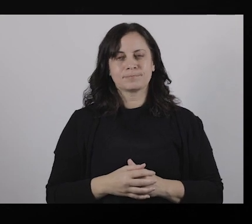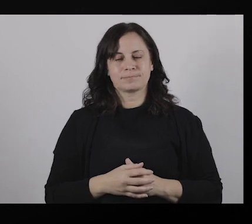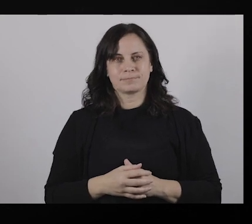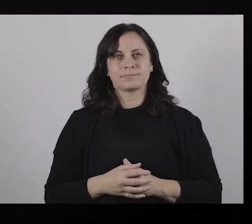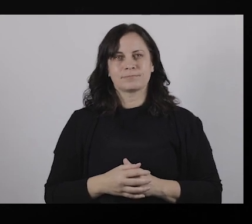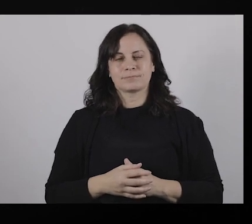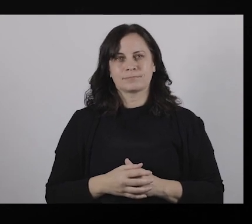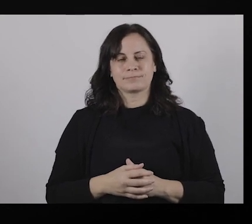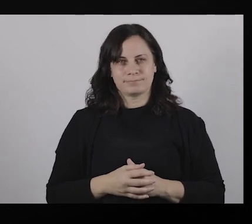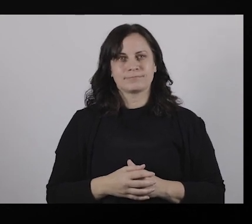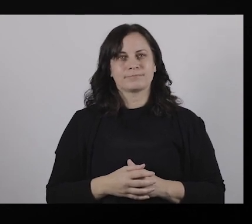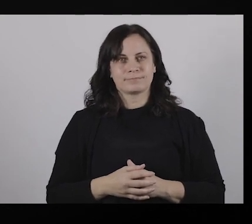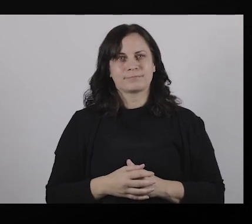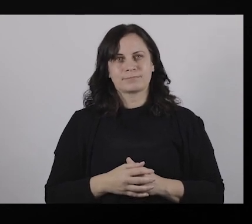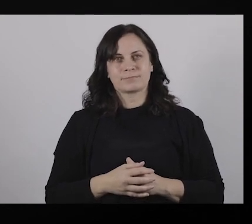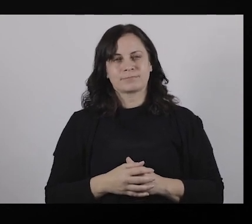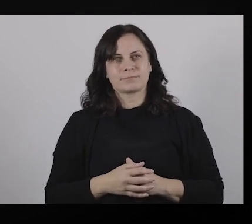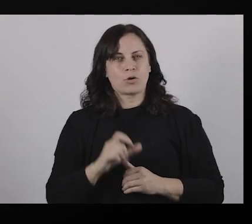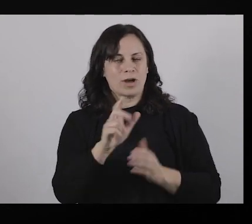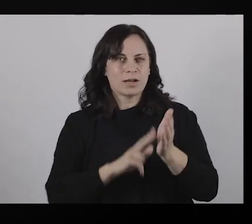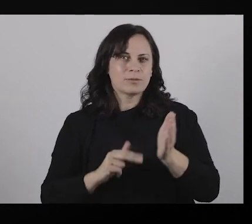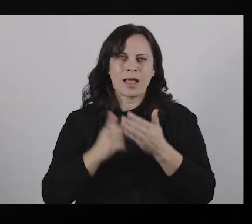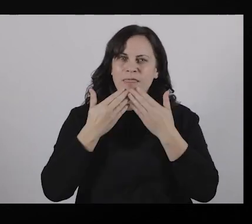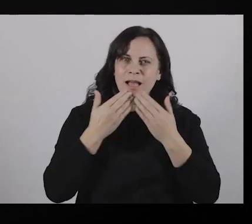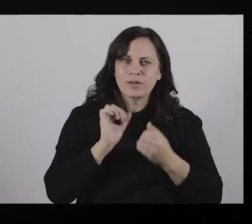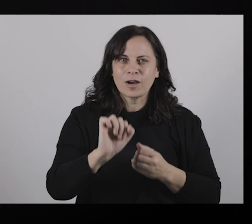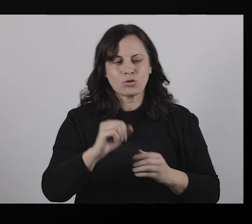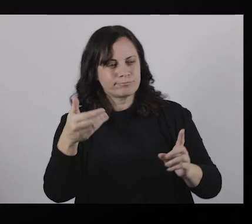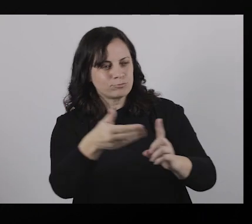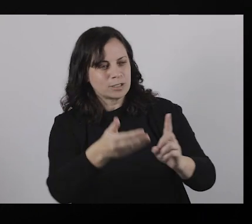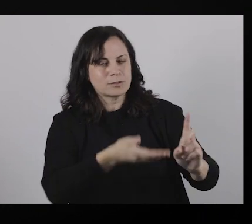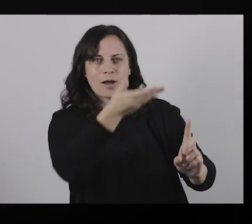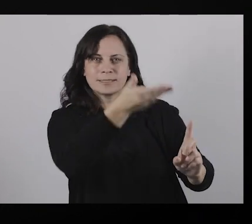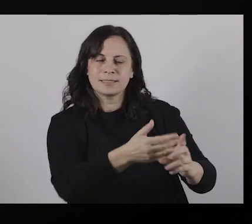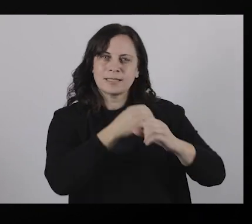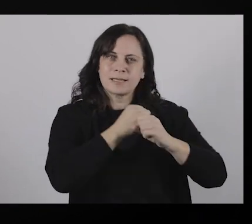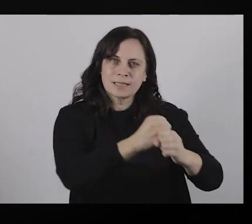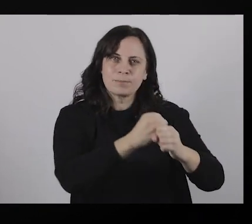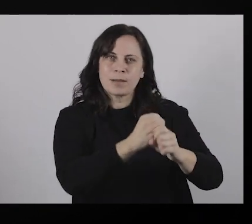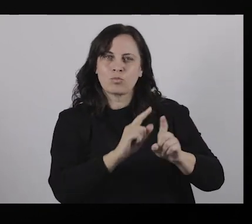Toi Aotearoa (Creative New Zealand), we thank you for your sincere recognition of his commitment and drive